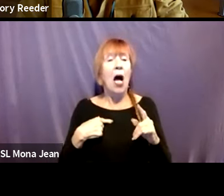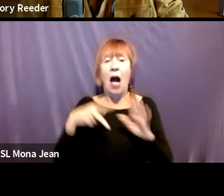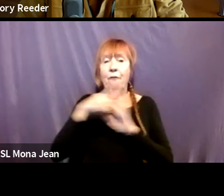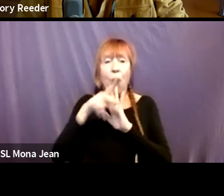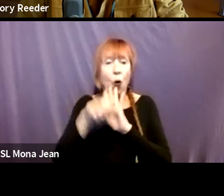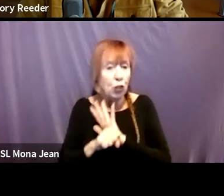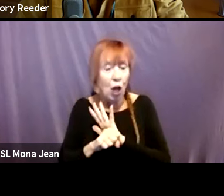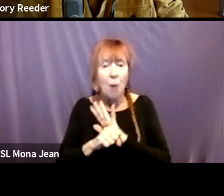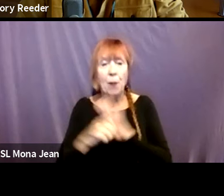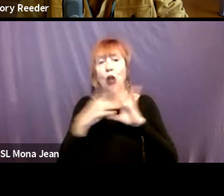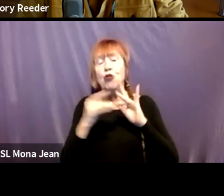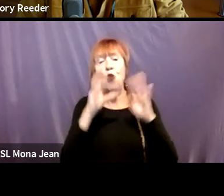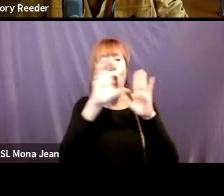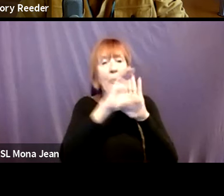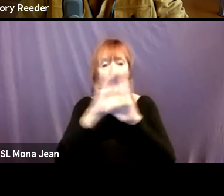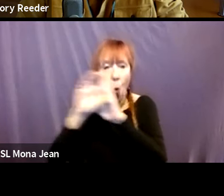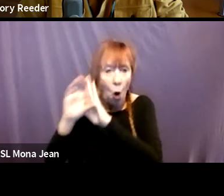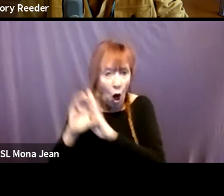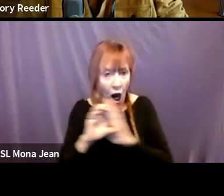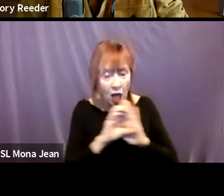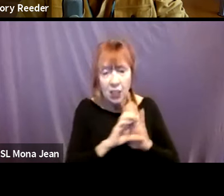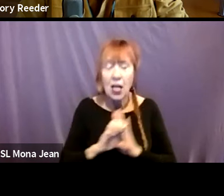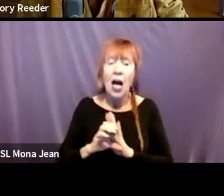like sometimes you even create mini trailers.